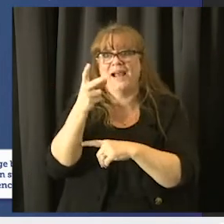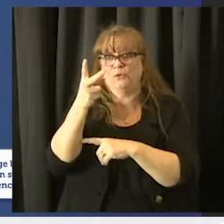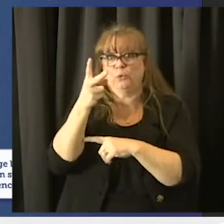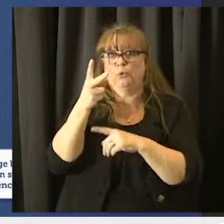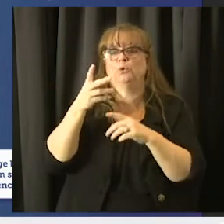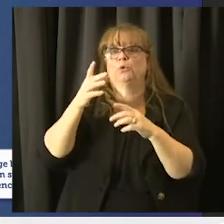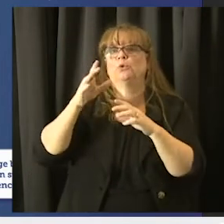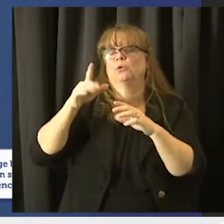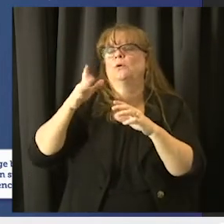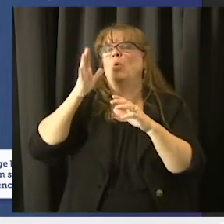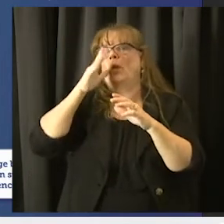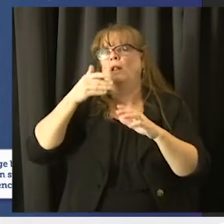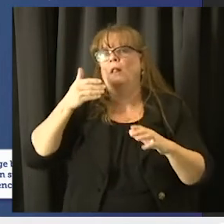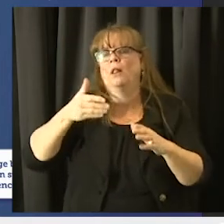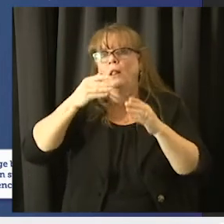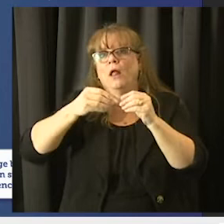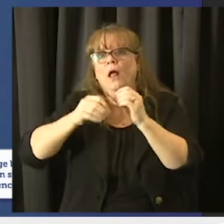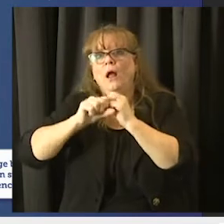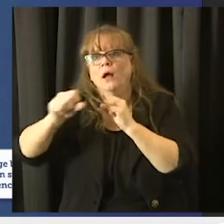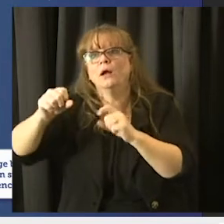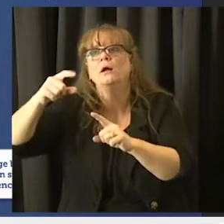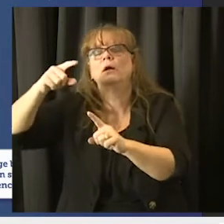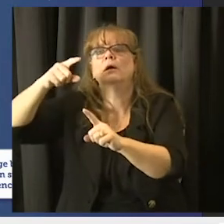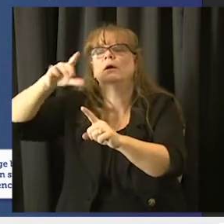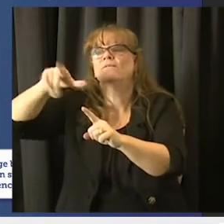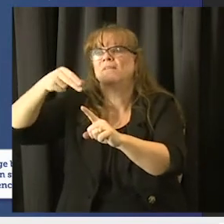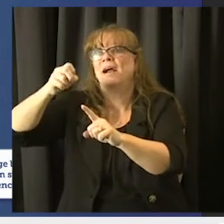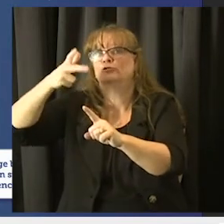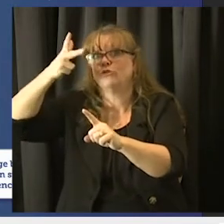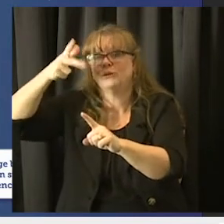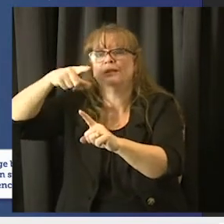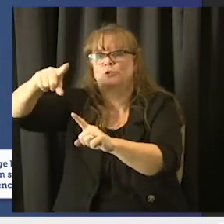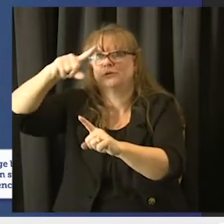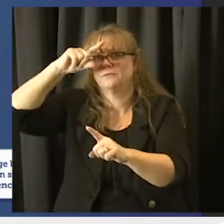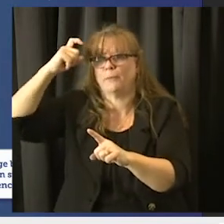that any frontline healthcare workers in 1a who have not received the vaccine sign up and